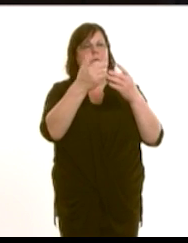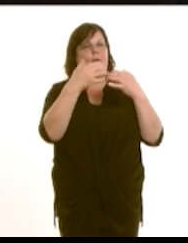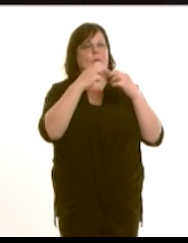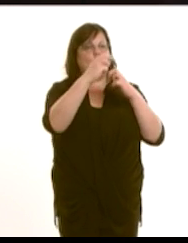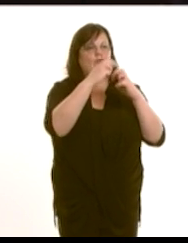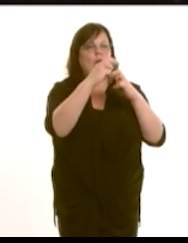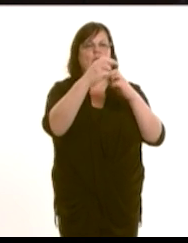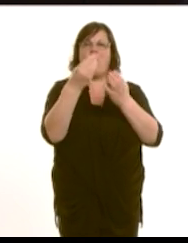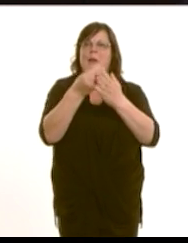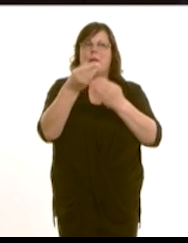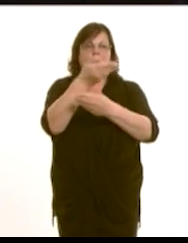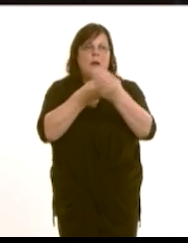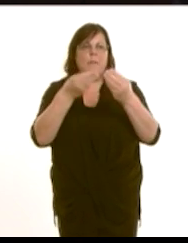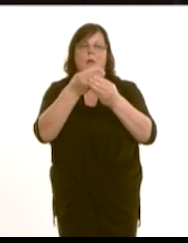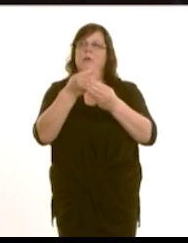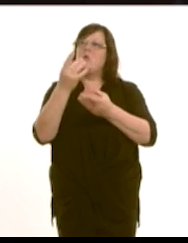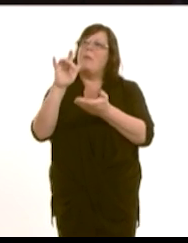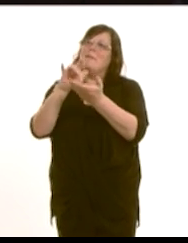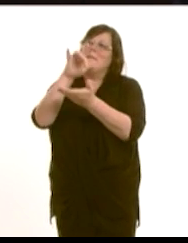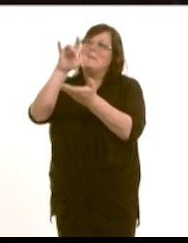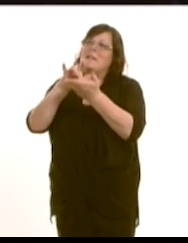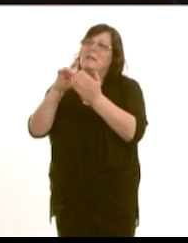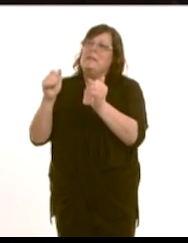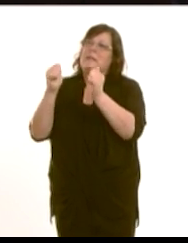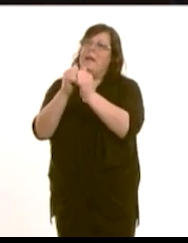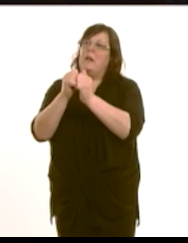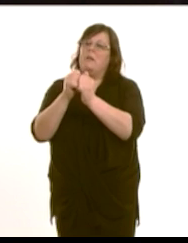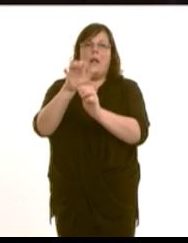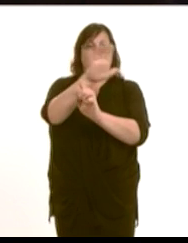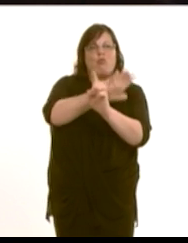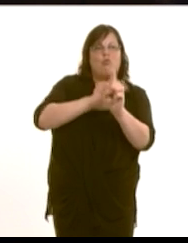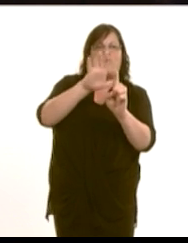Whilst the city deal and the city region model look to build on Cardiffís international